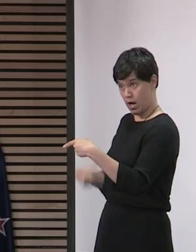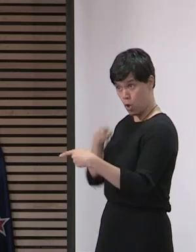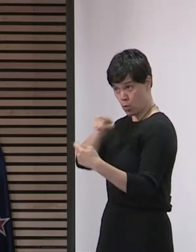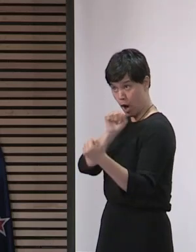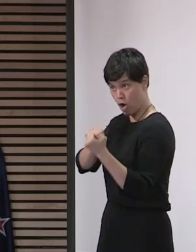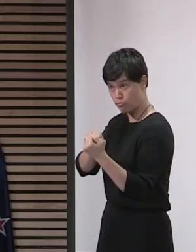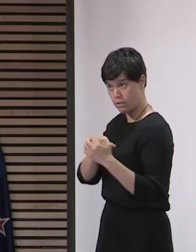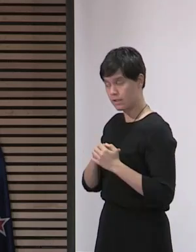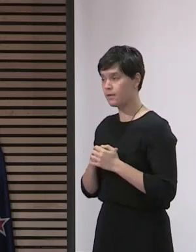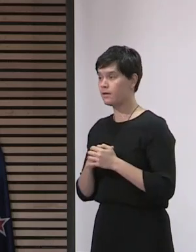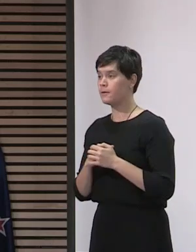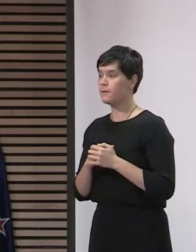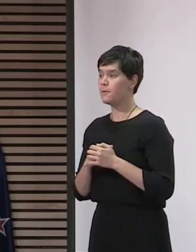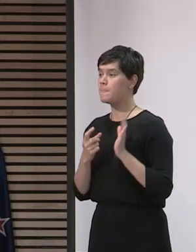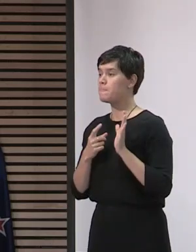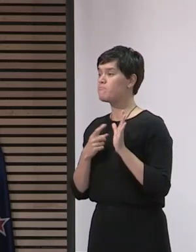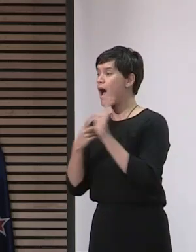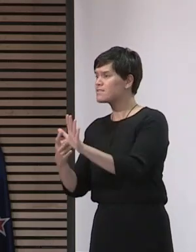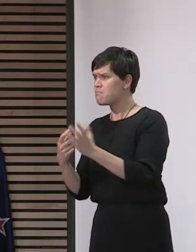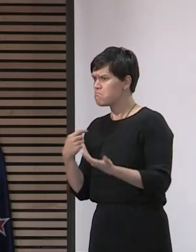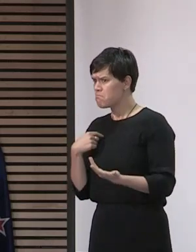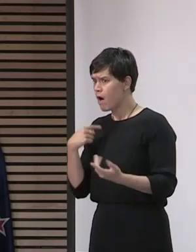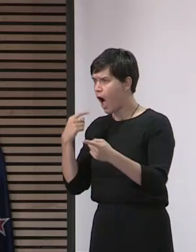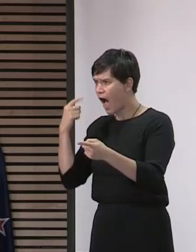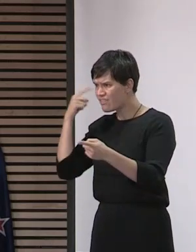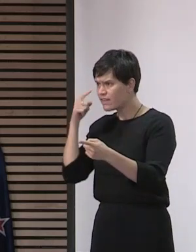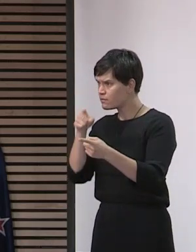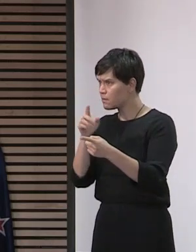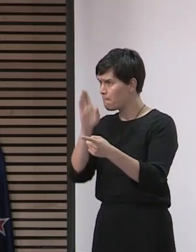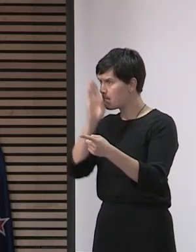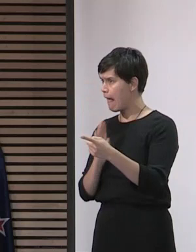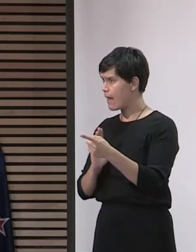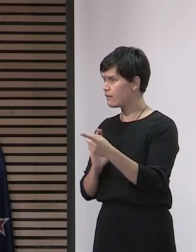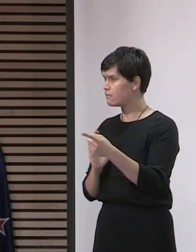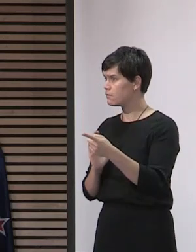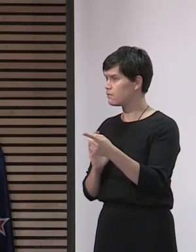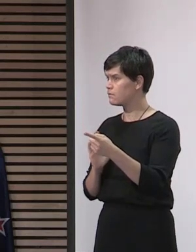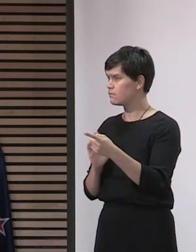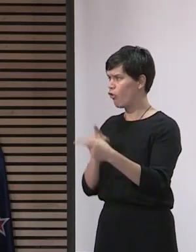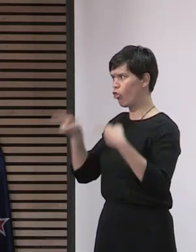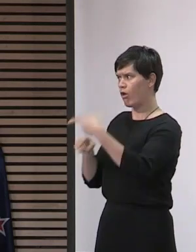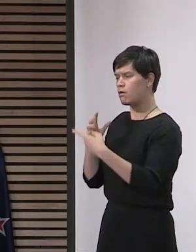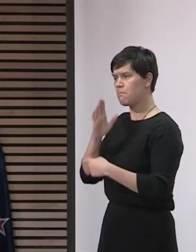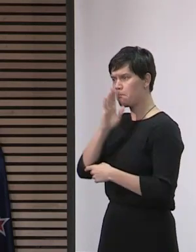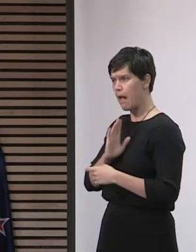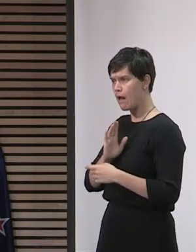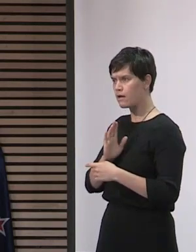you still endorse the spirit of their statement? I wouldn't have considered it circumspect at all. I thought it was very